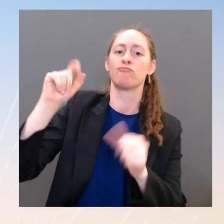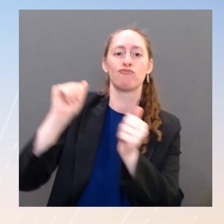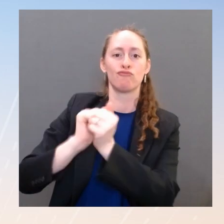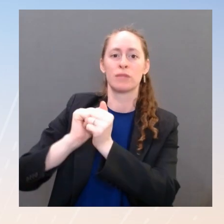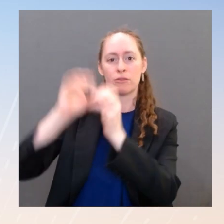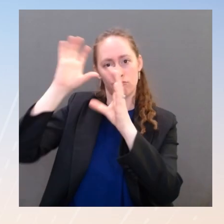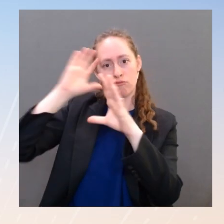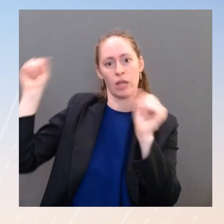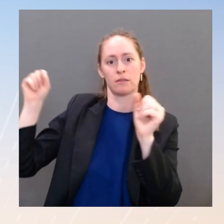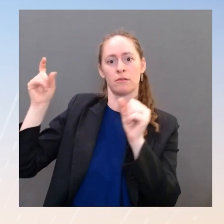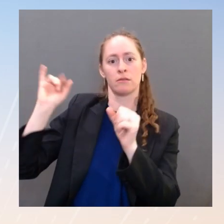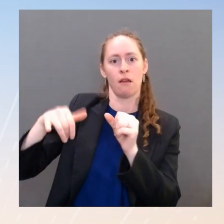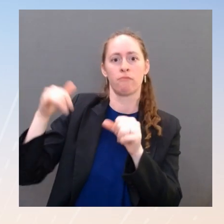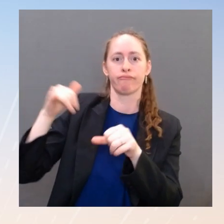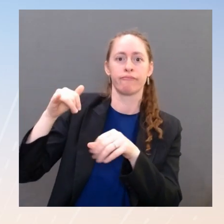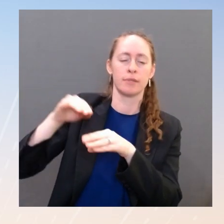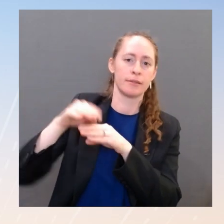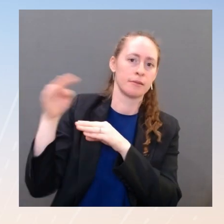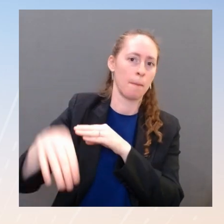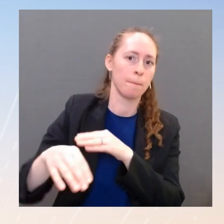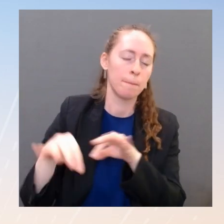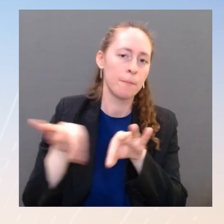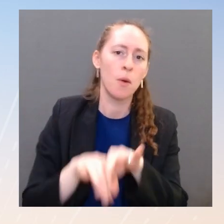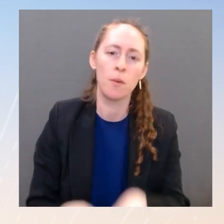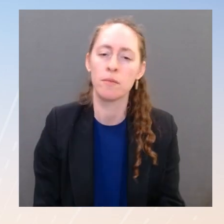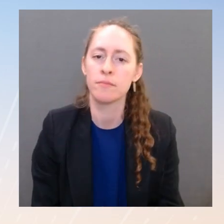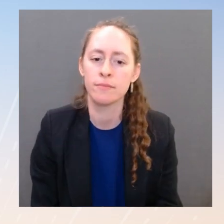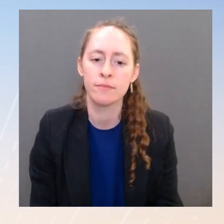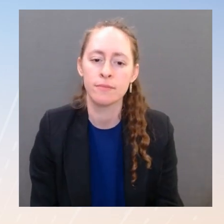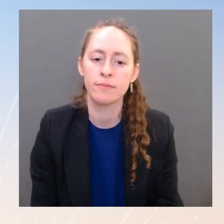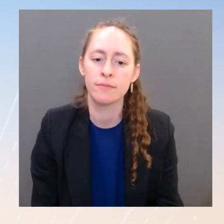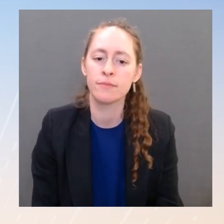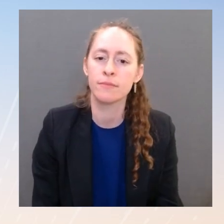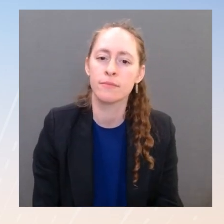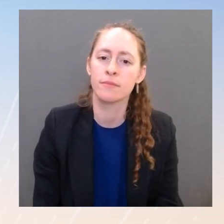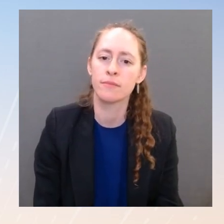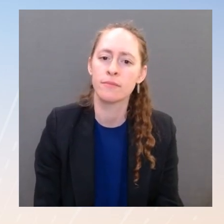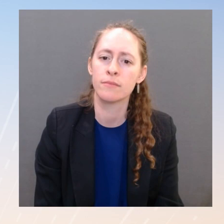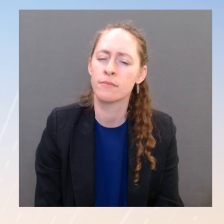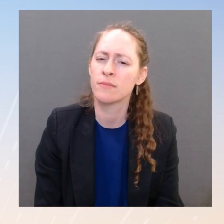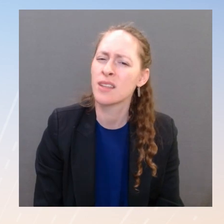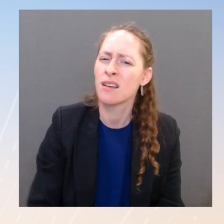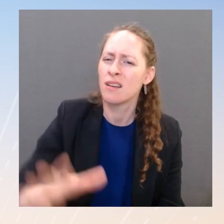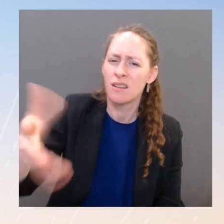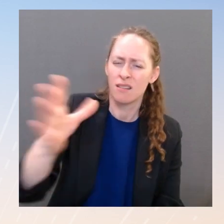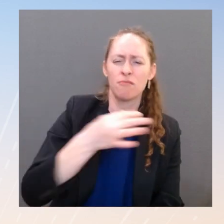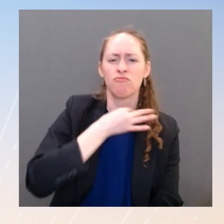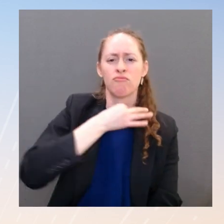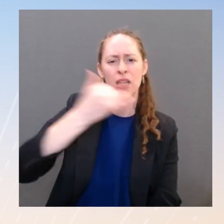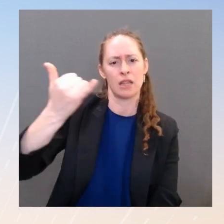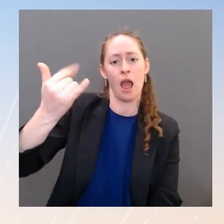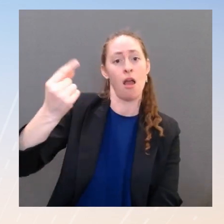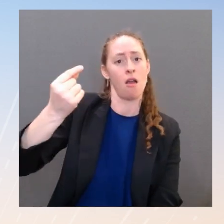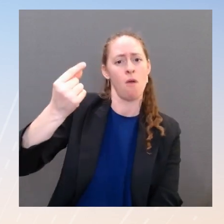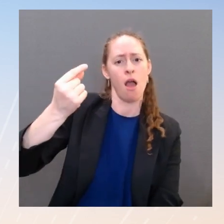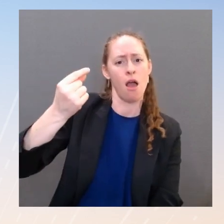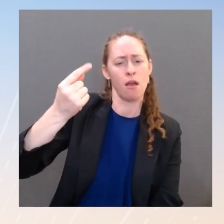U.S. government understanding of Tice's whereabouts and status? Ms. Psaki: I don't have any updates to provide to you from here.